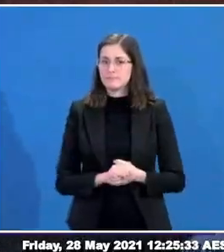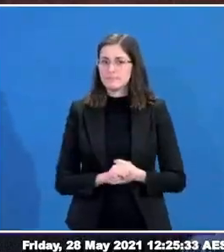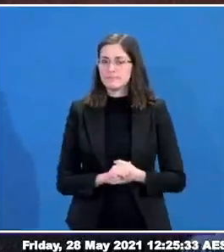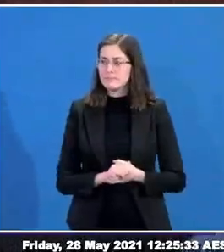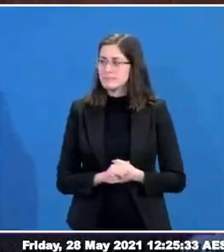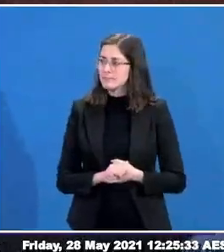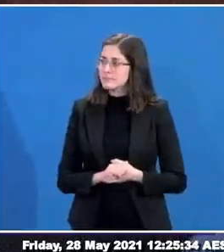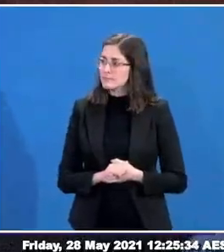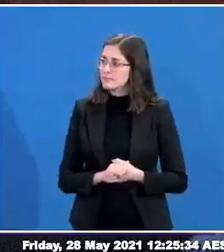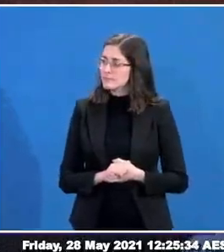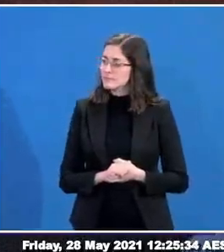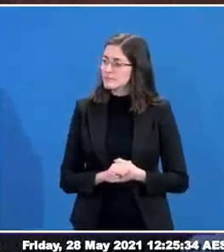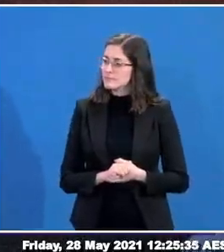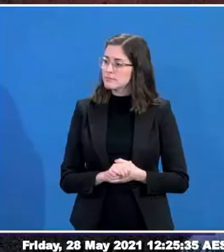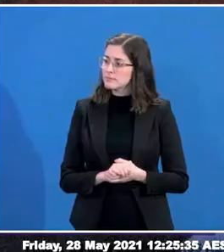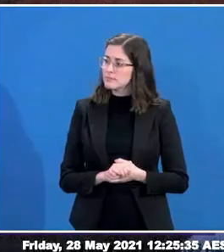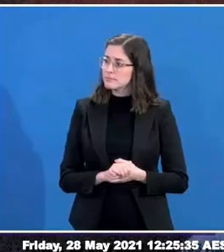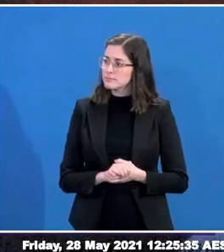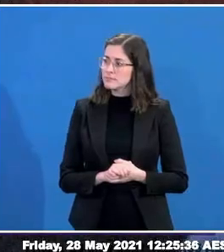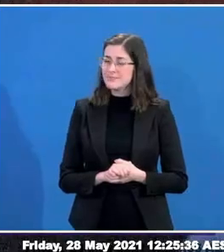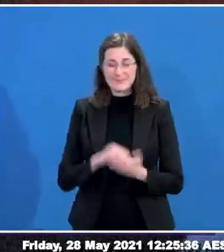Yes. How is that document used at Sunnyfield?